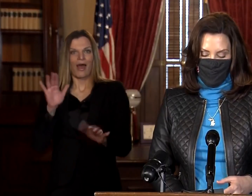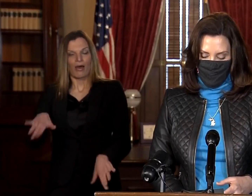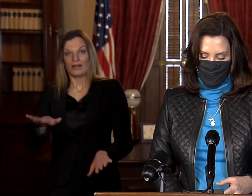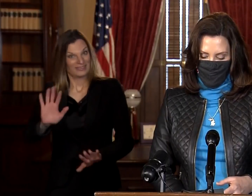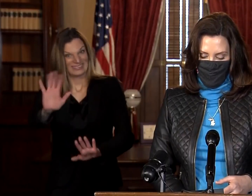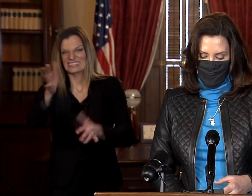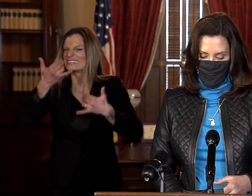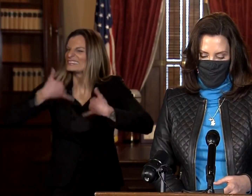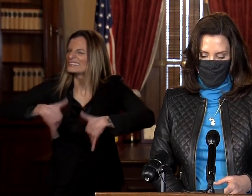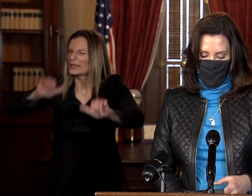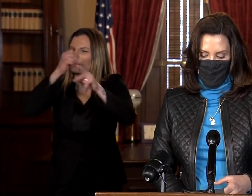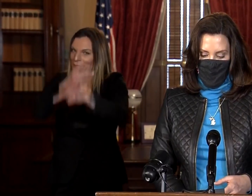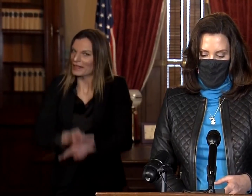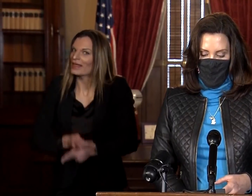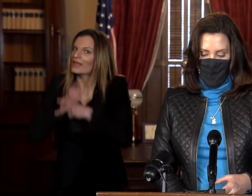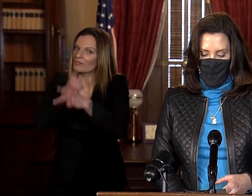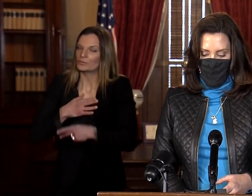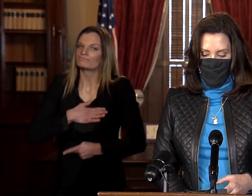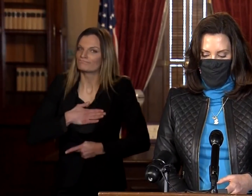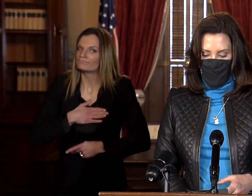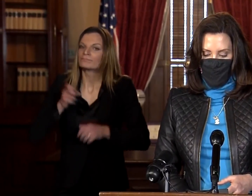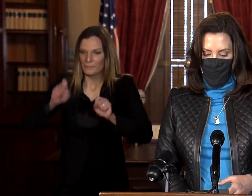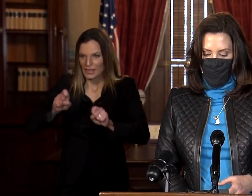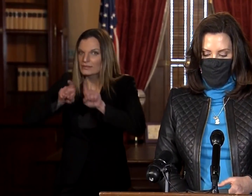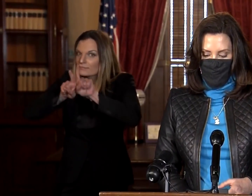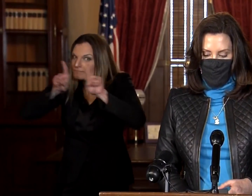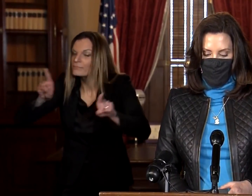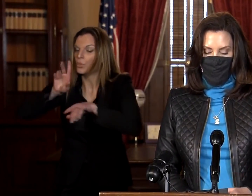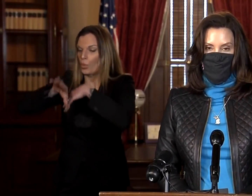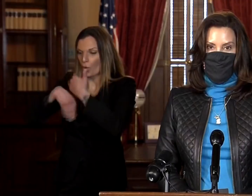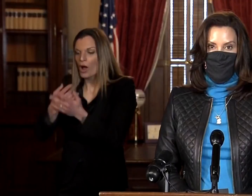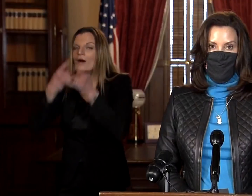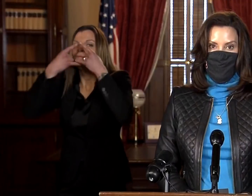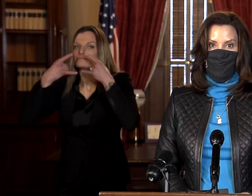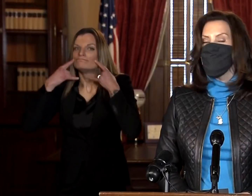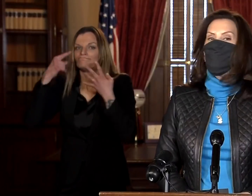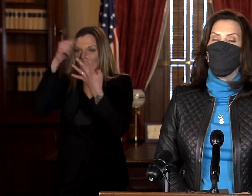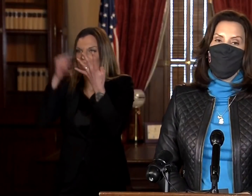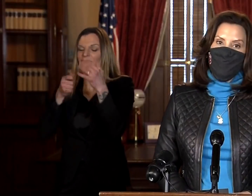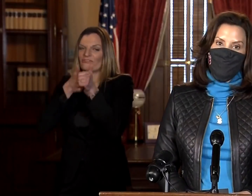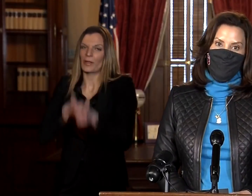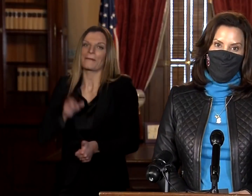in line to get it soon, it’s really important to keep doing really important to keep doing that until most people have been that until most people have been able to do that, as well.